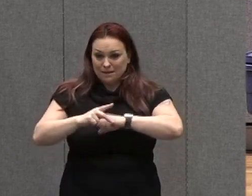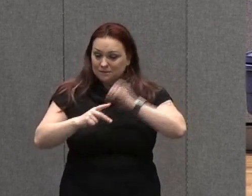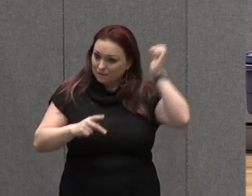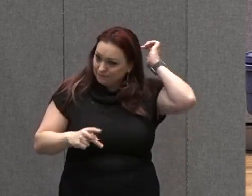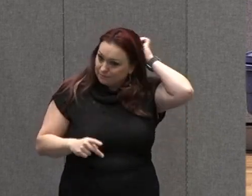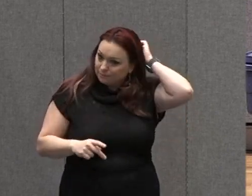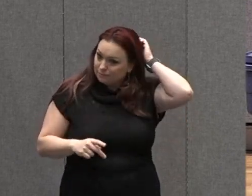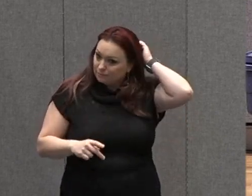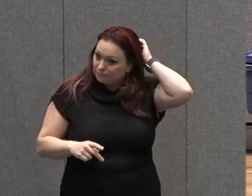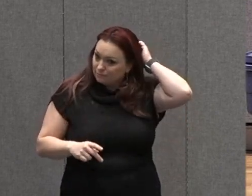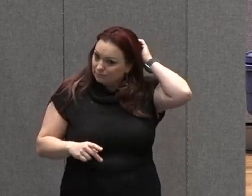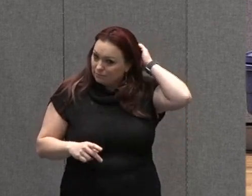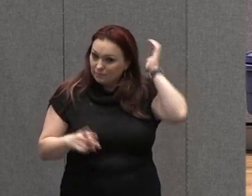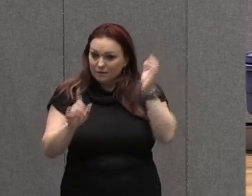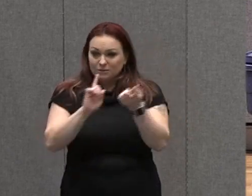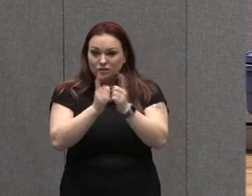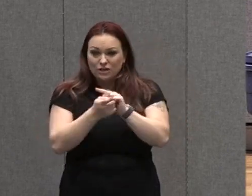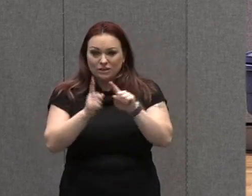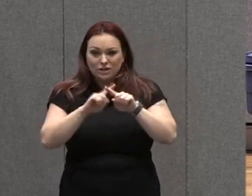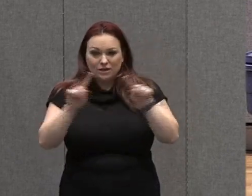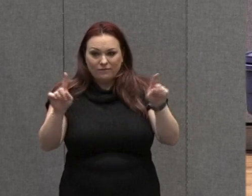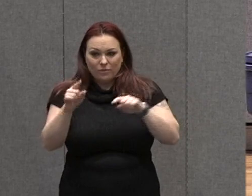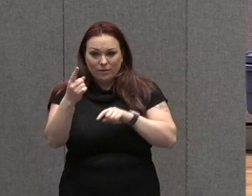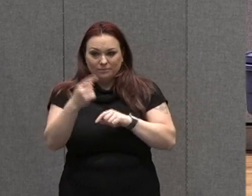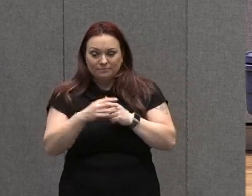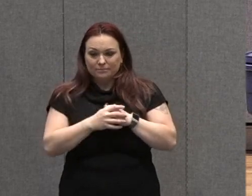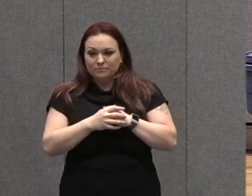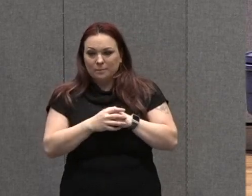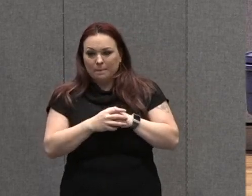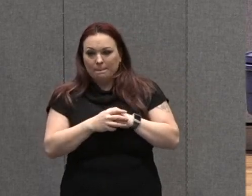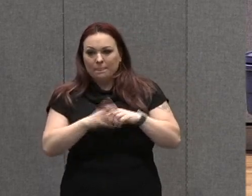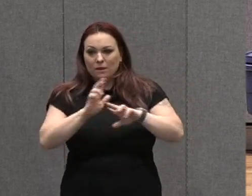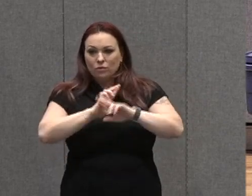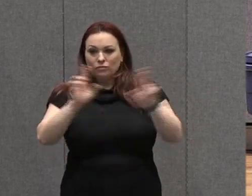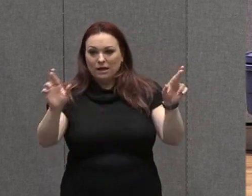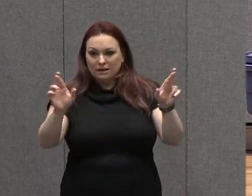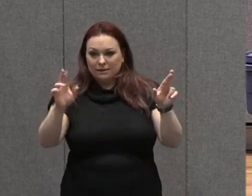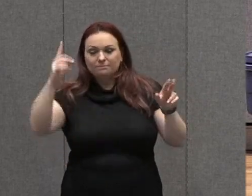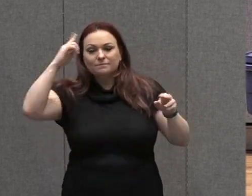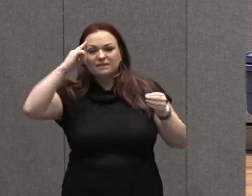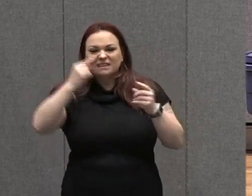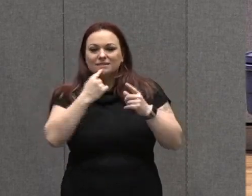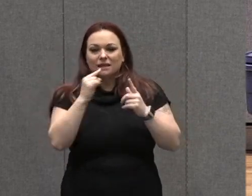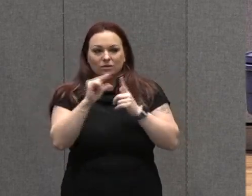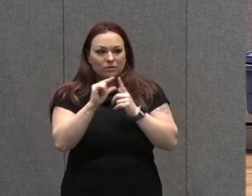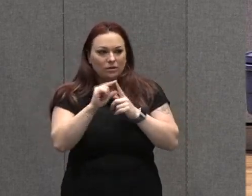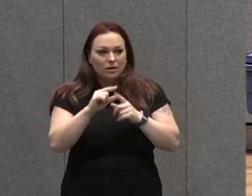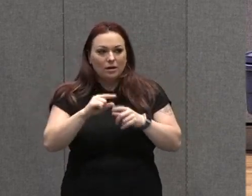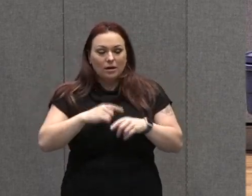I'm gonna change. - Yeah play a different one. Okay we're thinking, let's say the words, pease porridge hot.